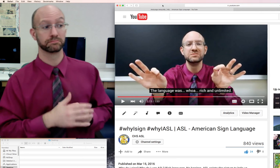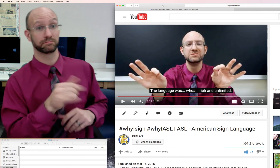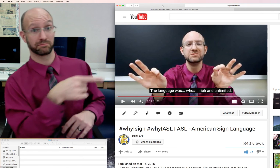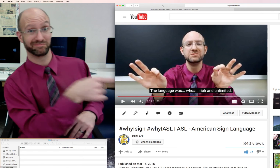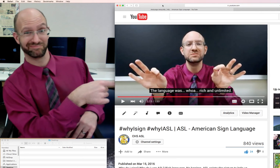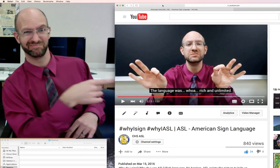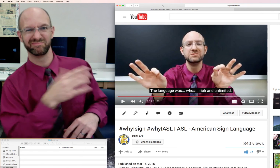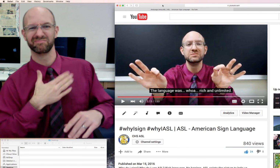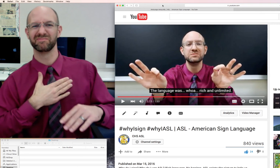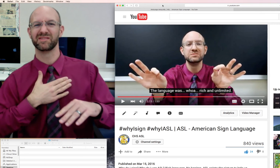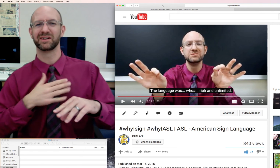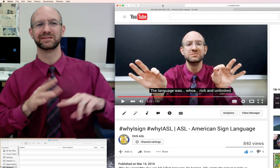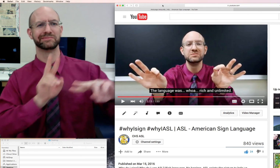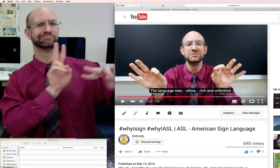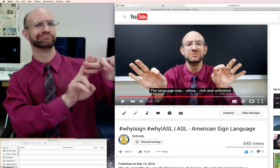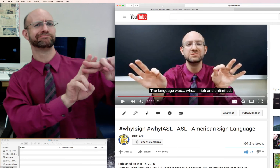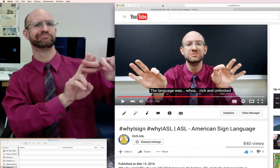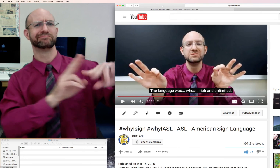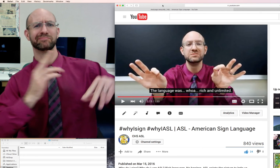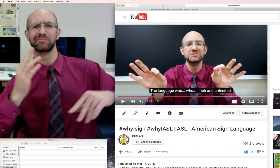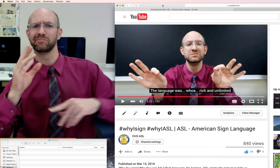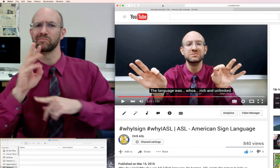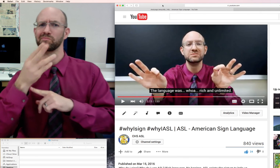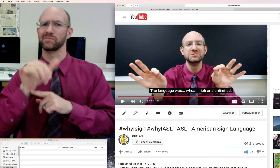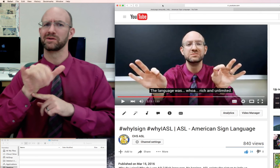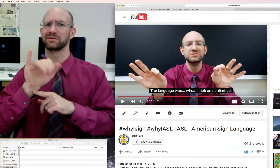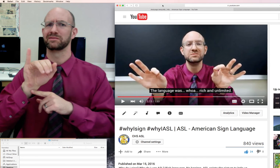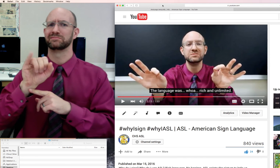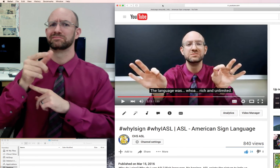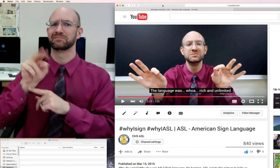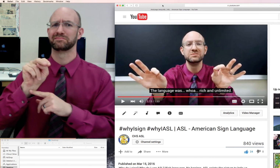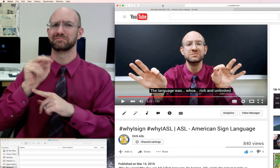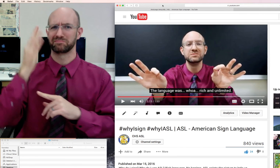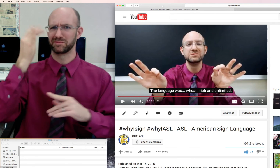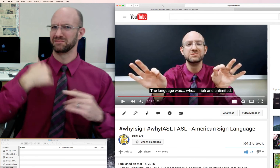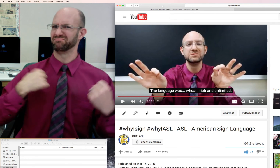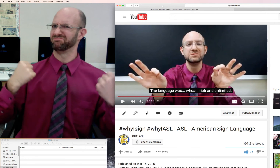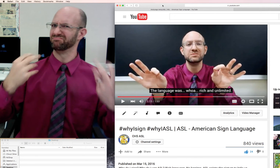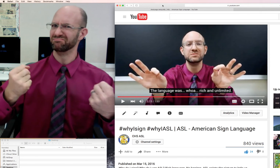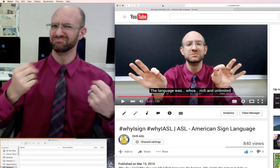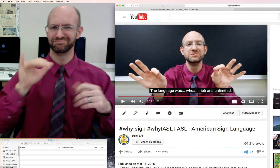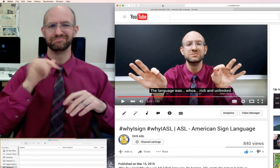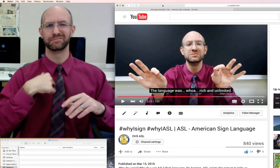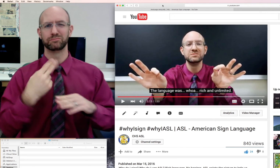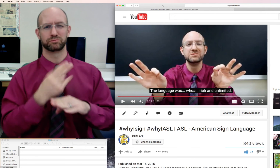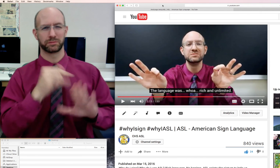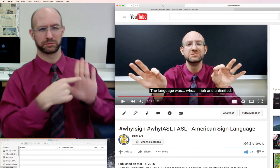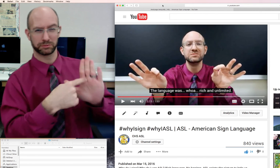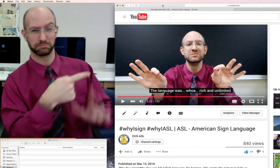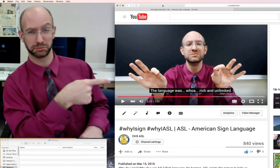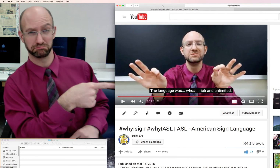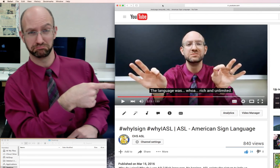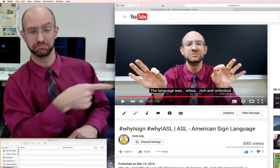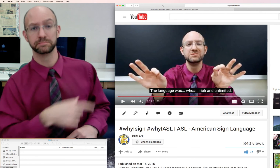That is my #whyisign vlog. That is what I will be using as an example.